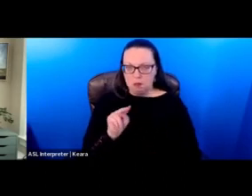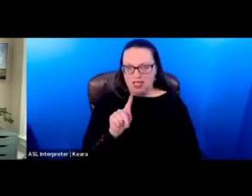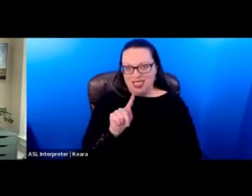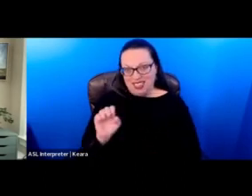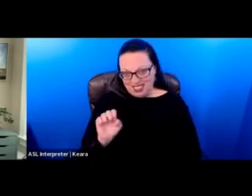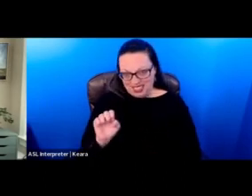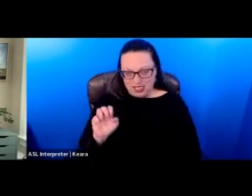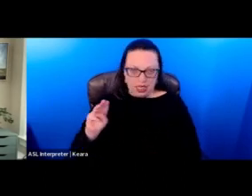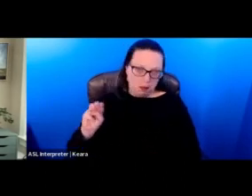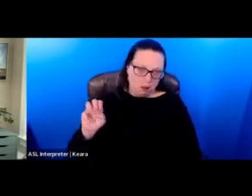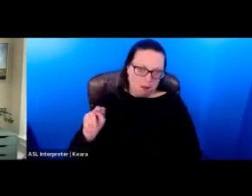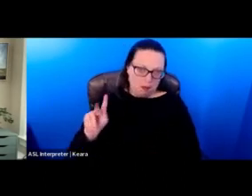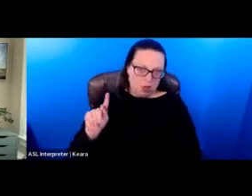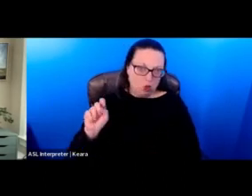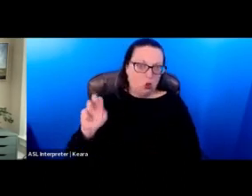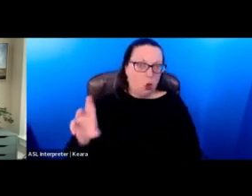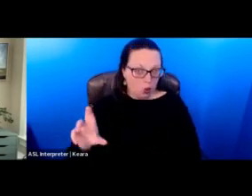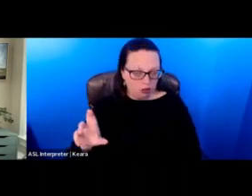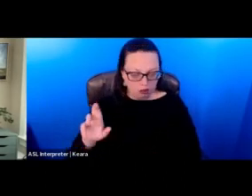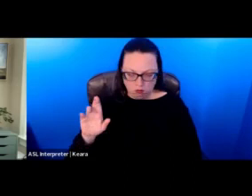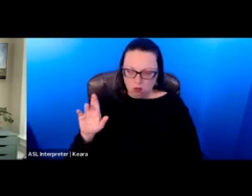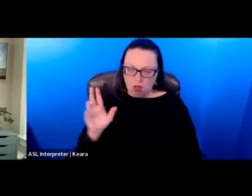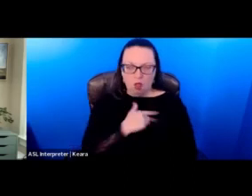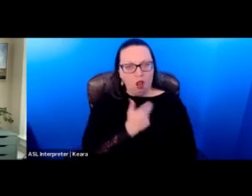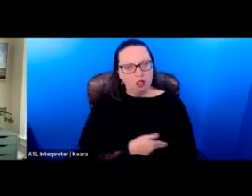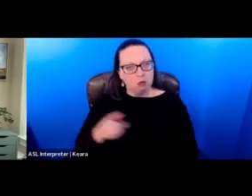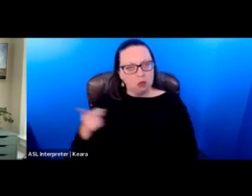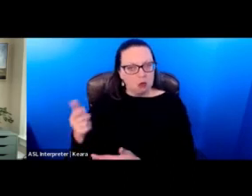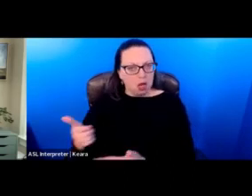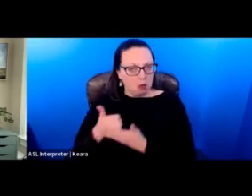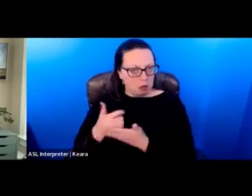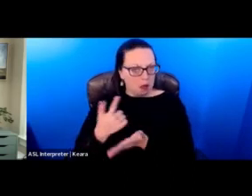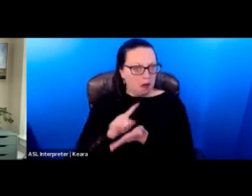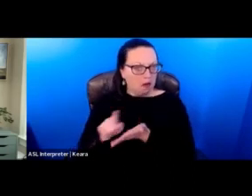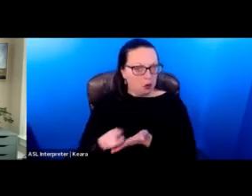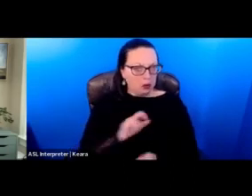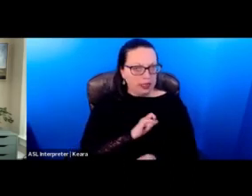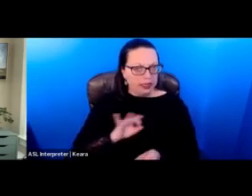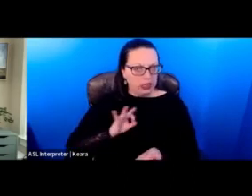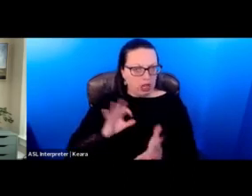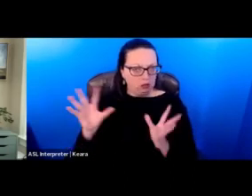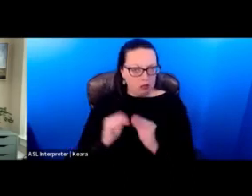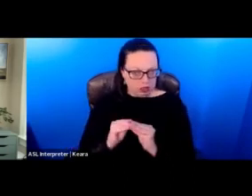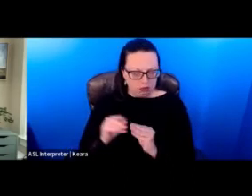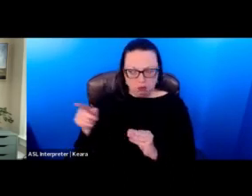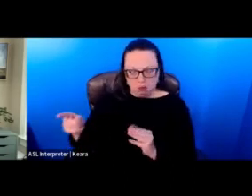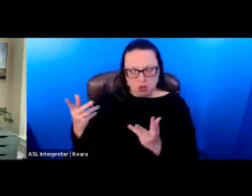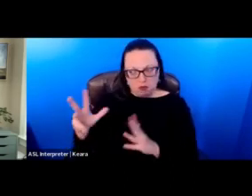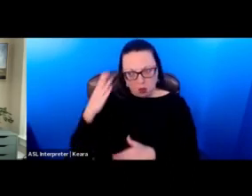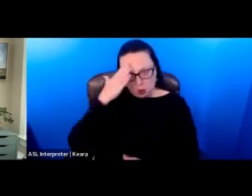came in, that they had weekly staff meetings, where they knew they knew who we were, they knew